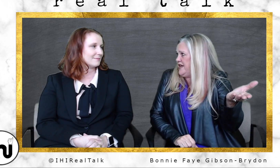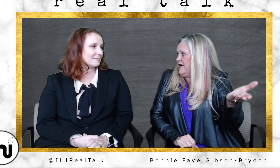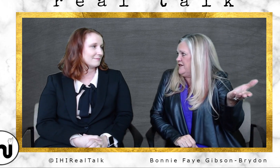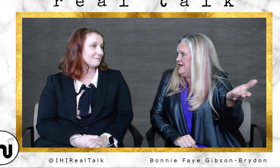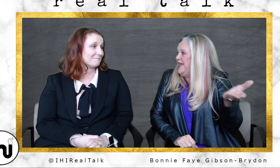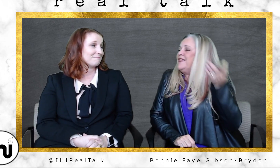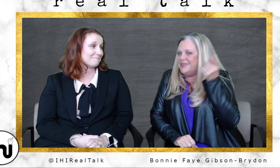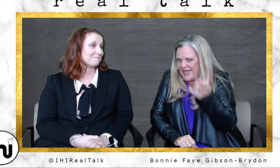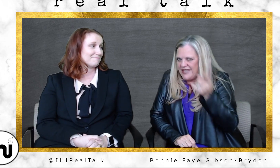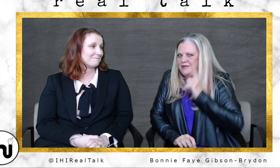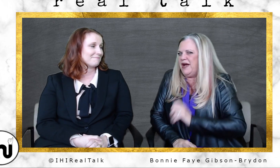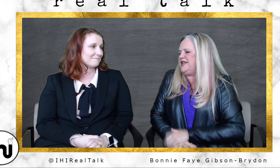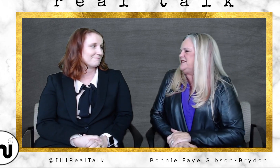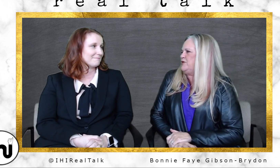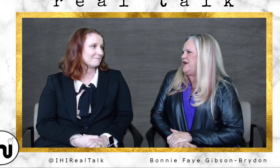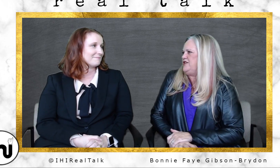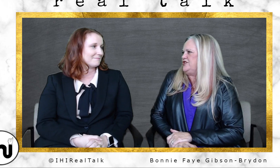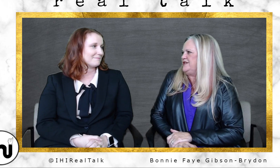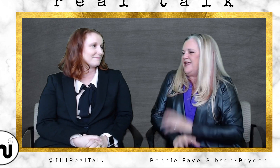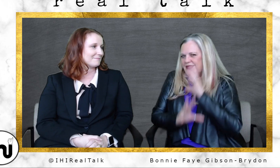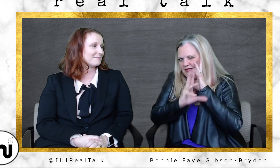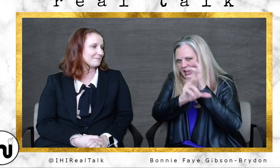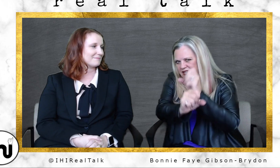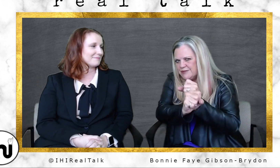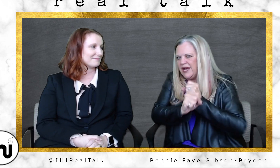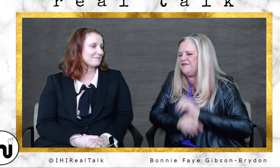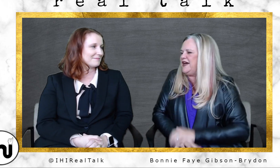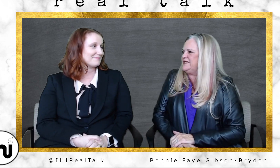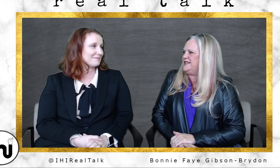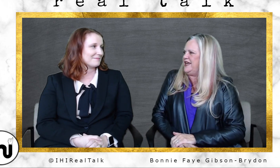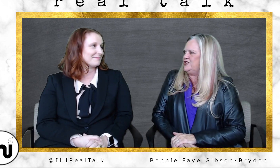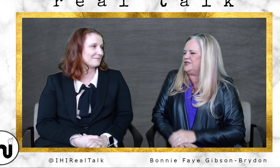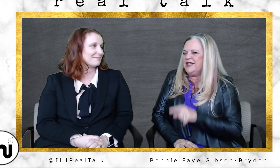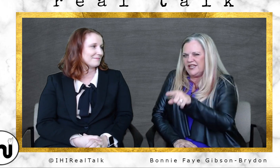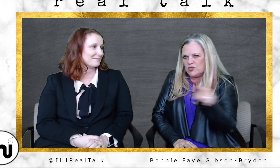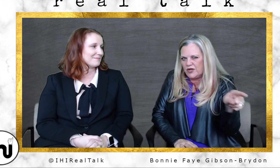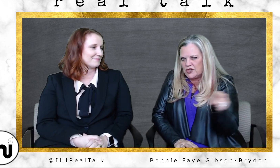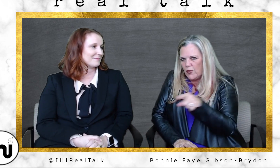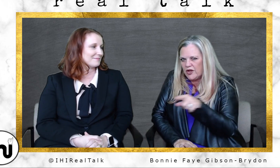That's my inspiration! That's my fascination is what's going on